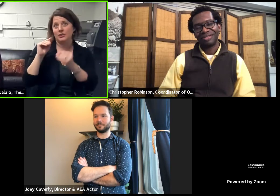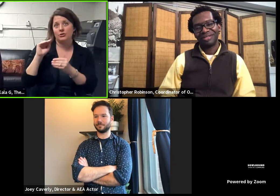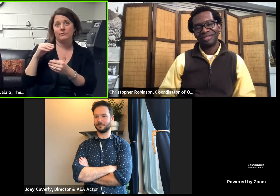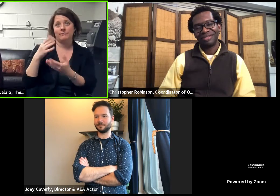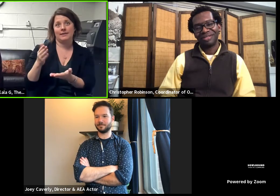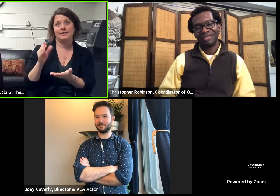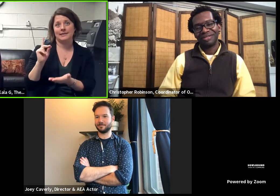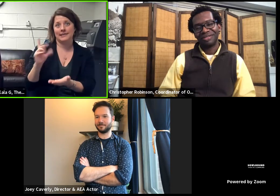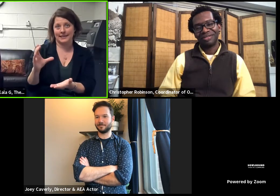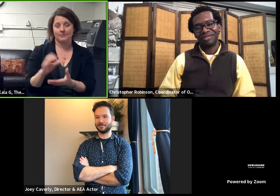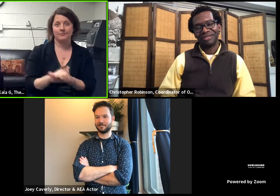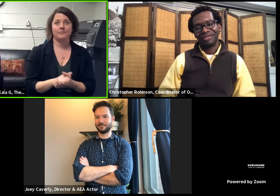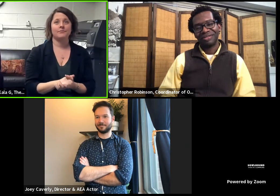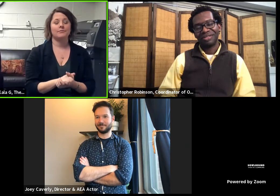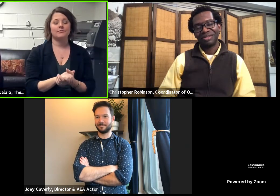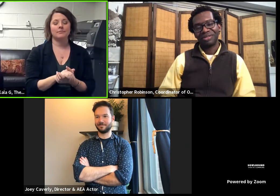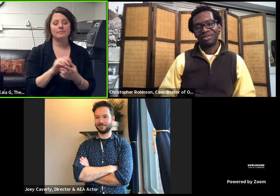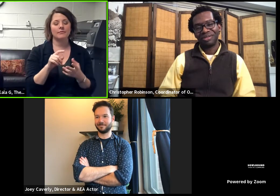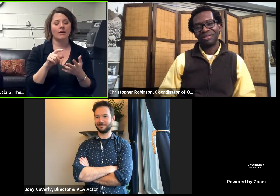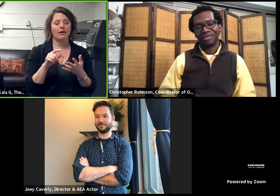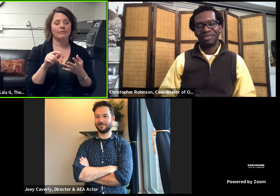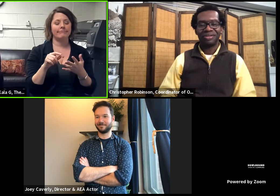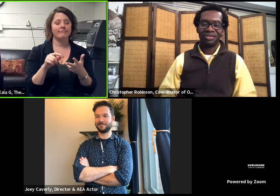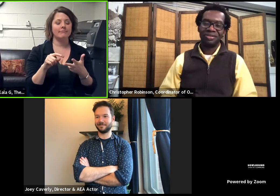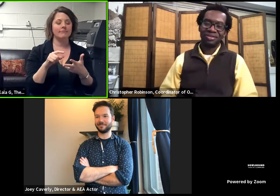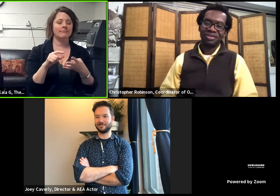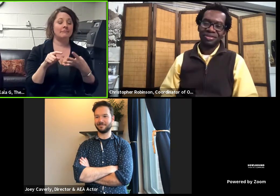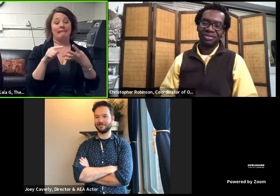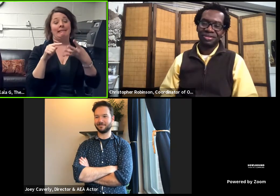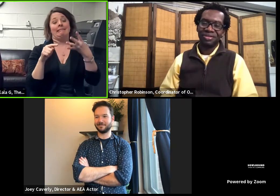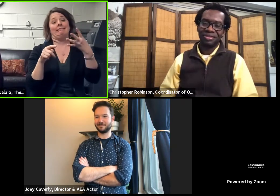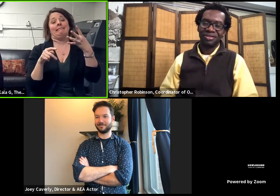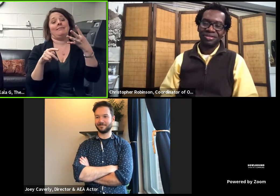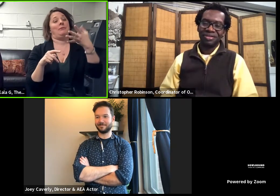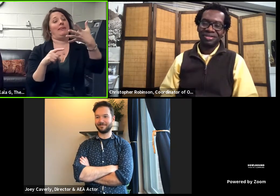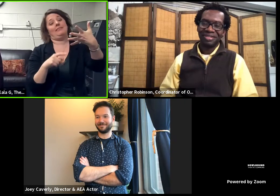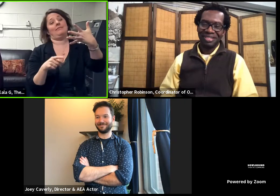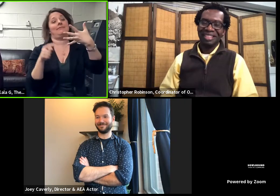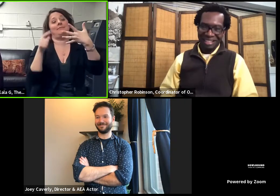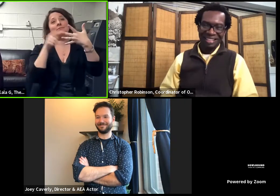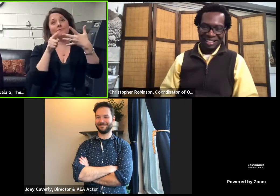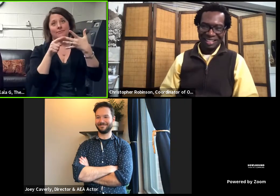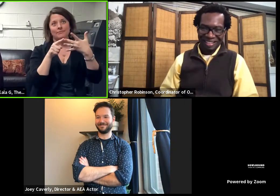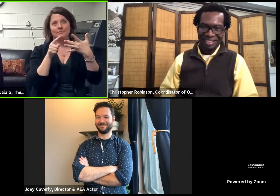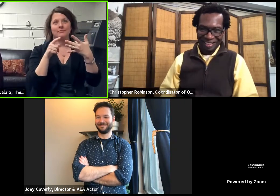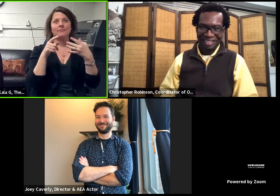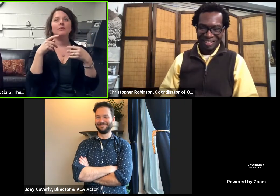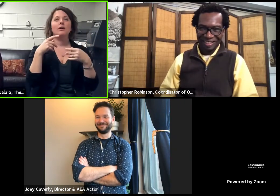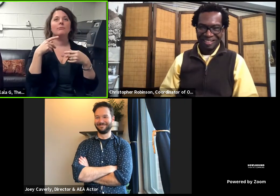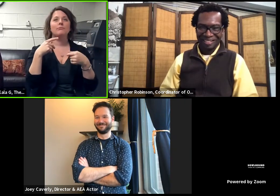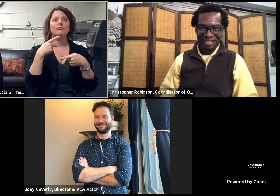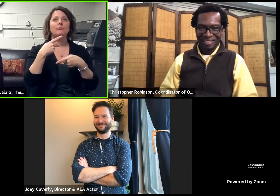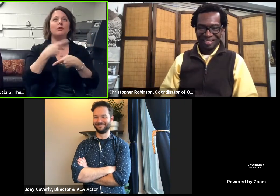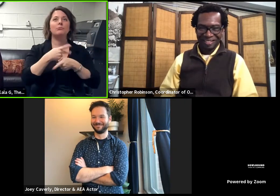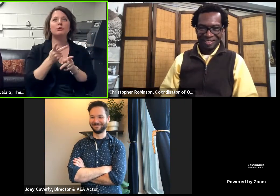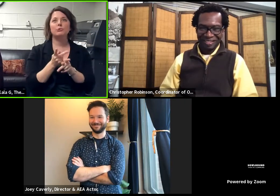And I also-- I'm currently commuting. I'm currently doing commuting for that role. And, let's see, which role I'm discussing.